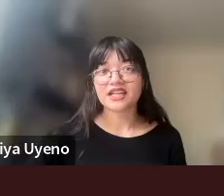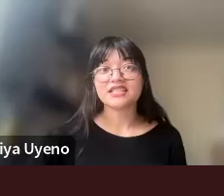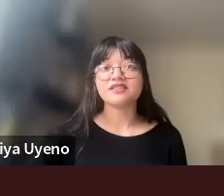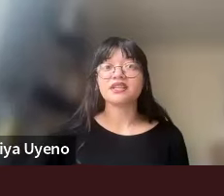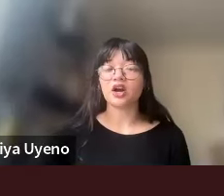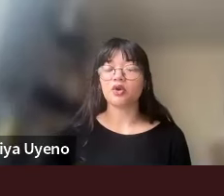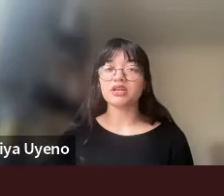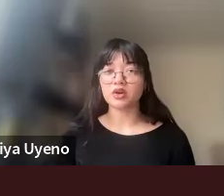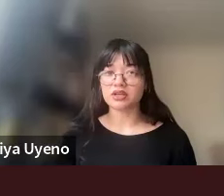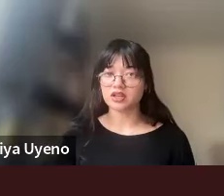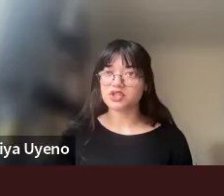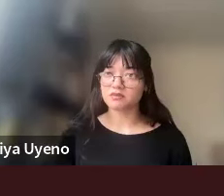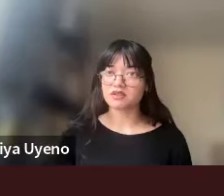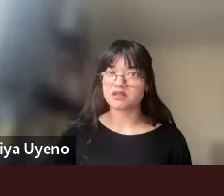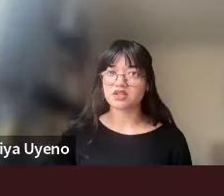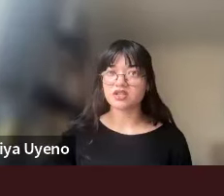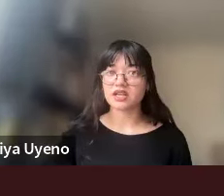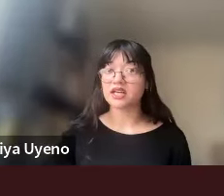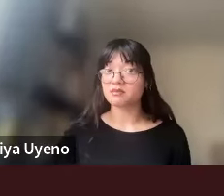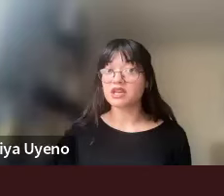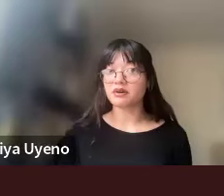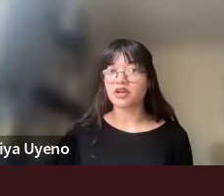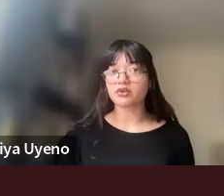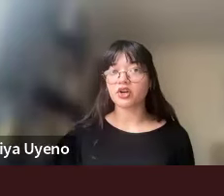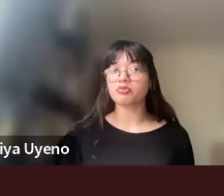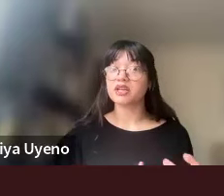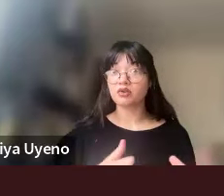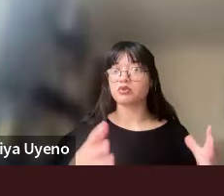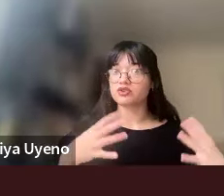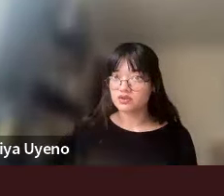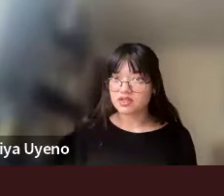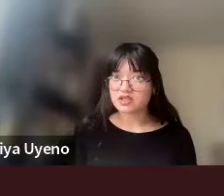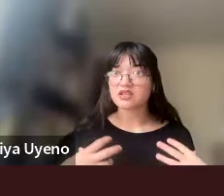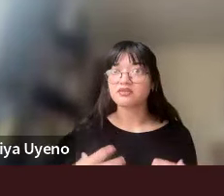And even now below income, shapes the decisions I can make with my career but more certainty,